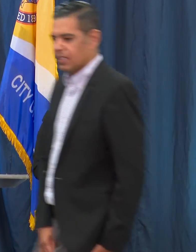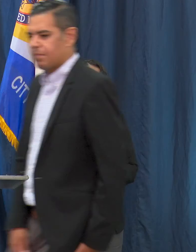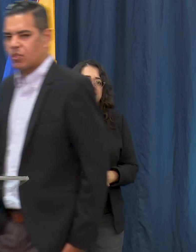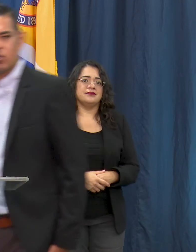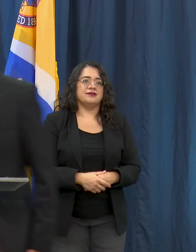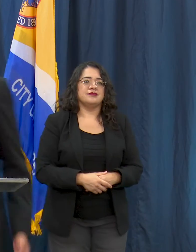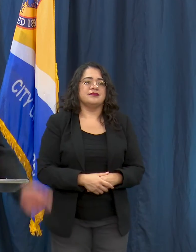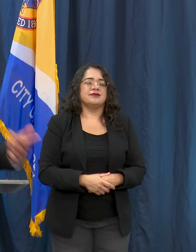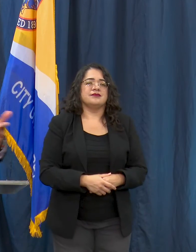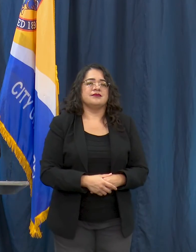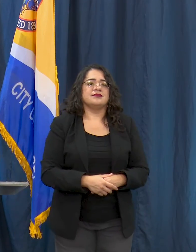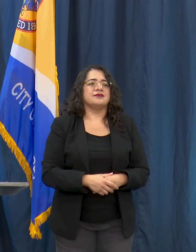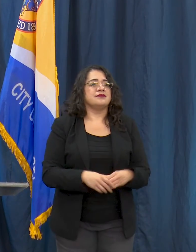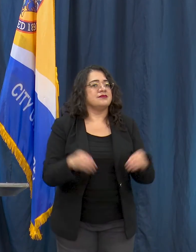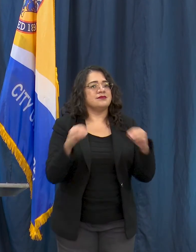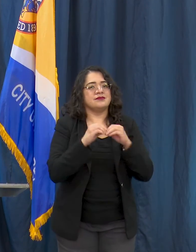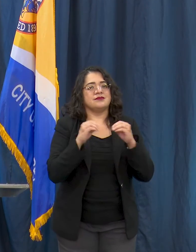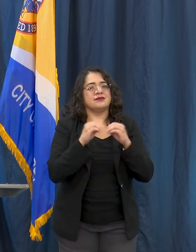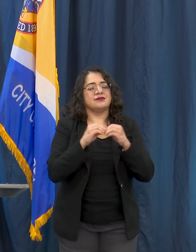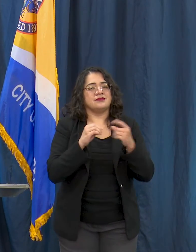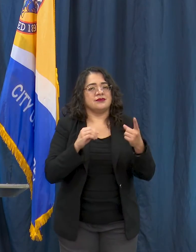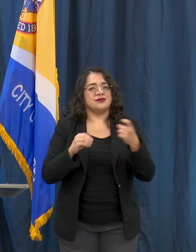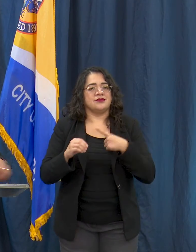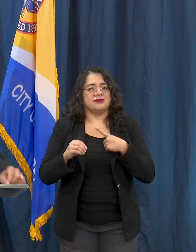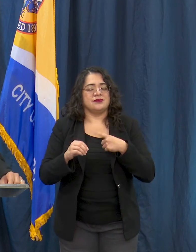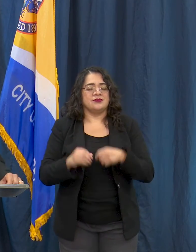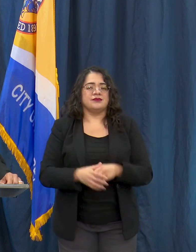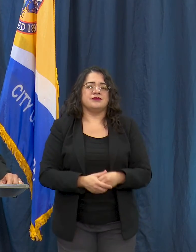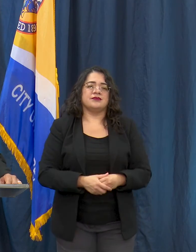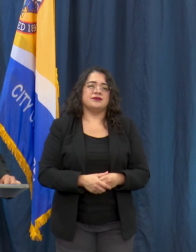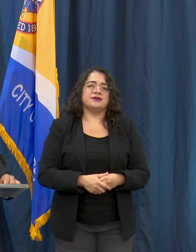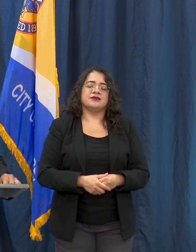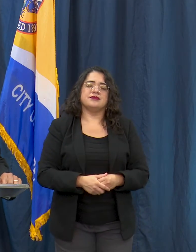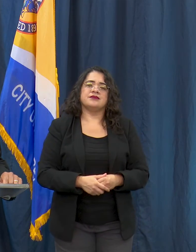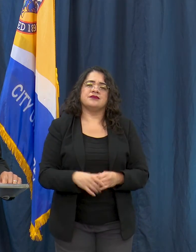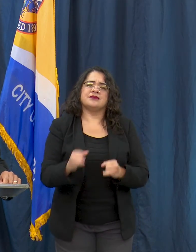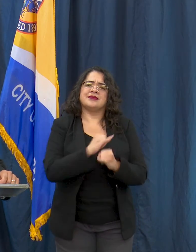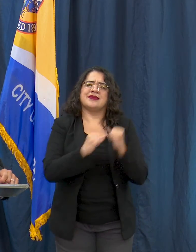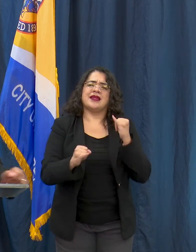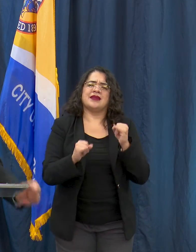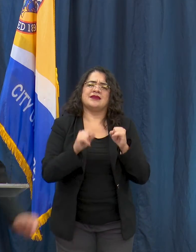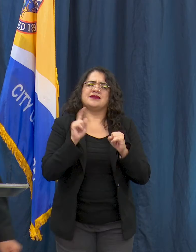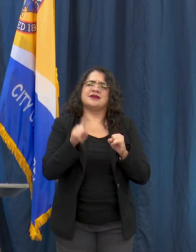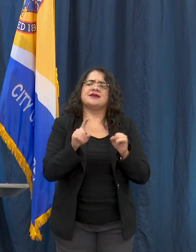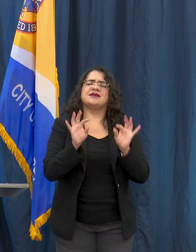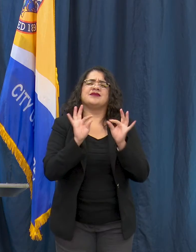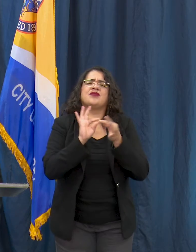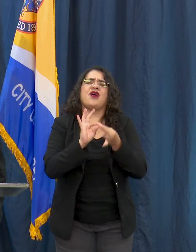I'm not sure if there are any more questions? The only last question that we really had is more along the lines of the opening and obviously you've talked